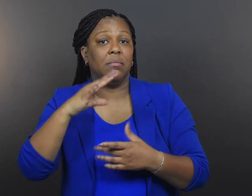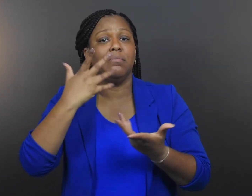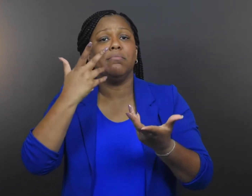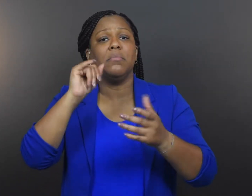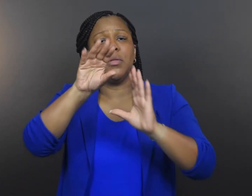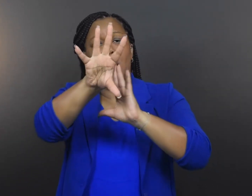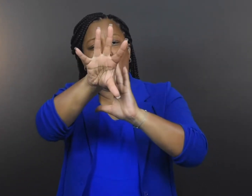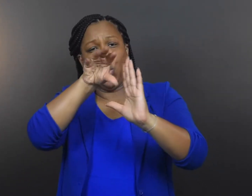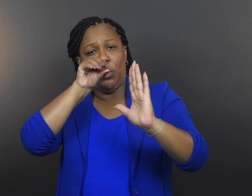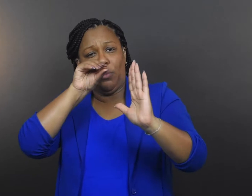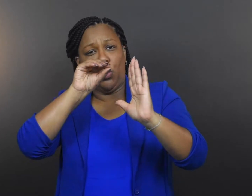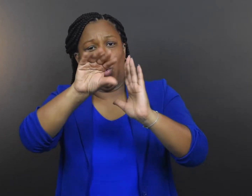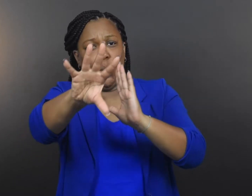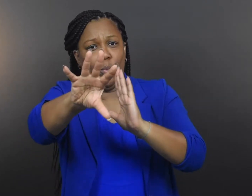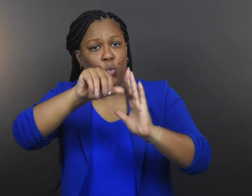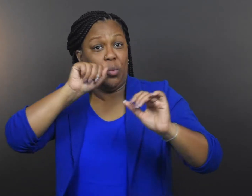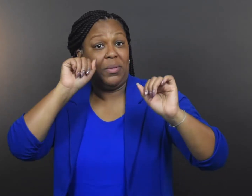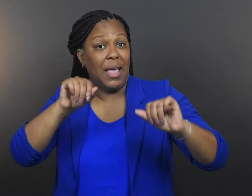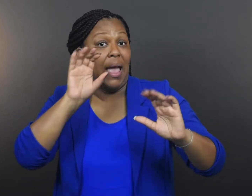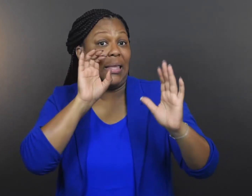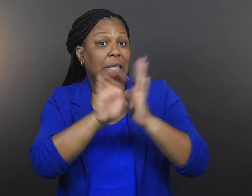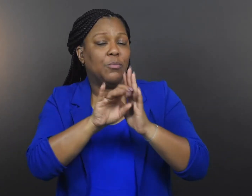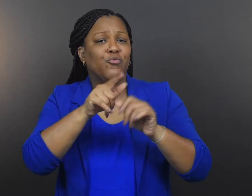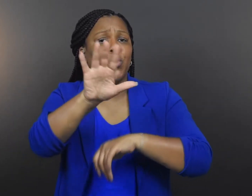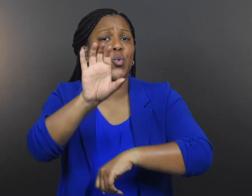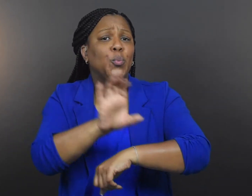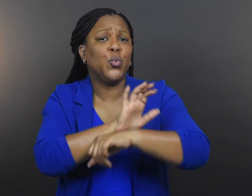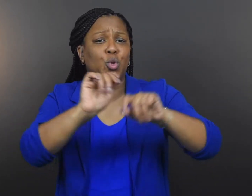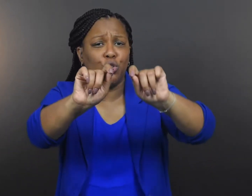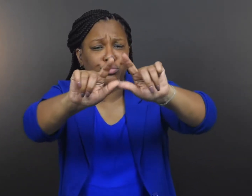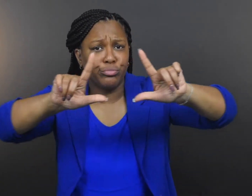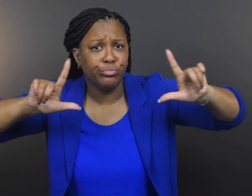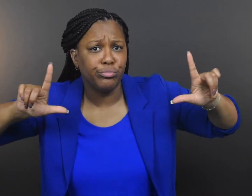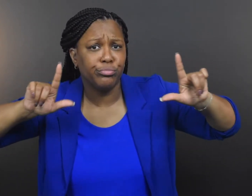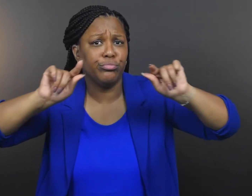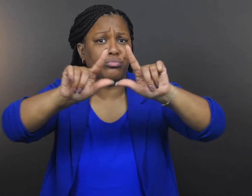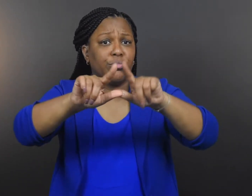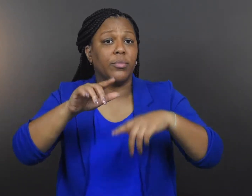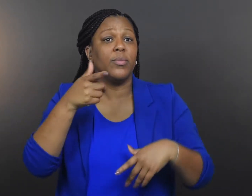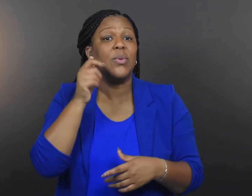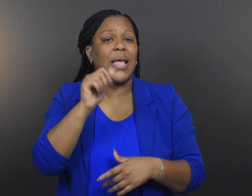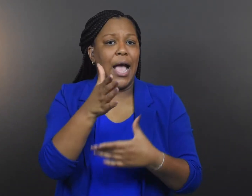You can zoom in and out of the image on your computer, and you can share it,” says